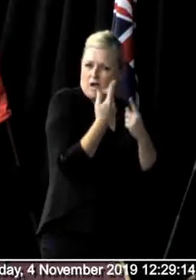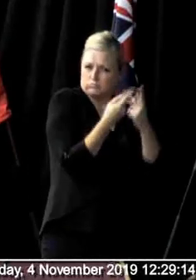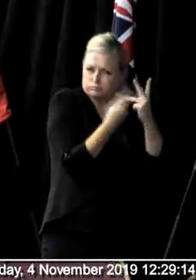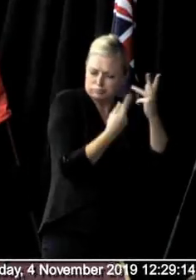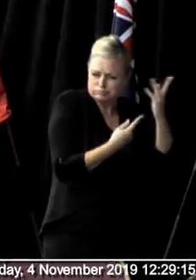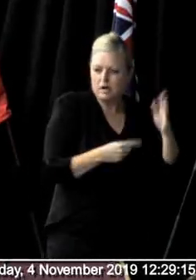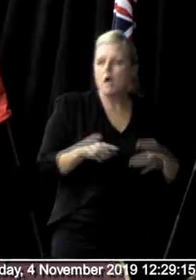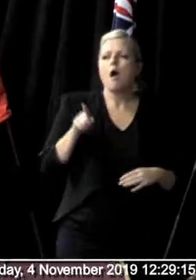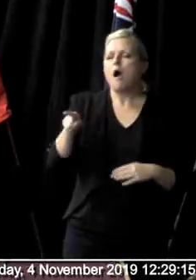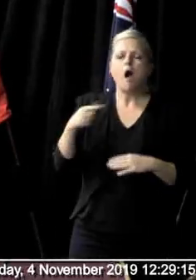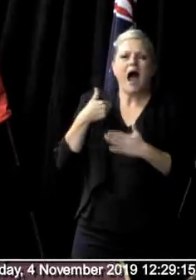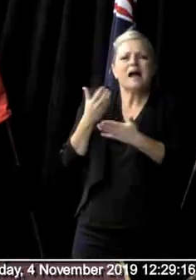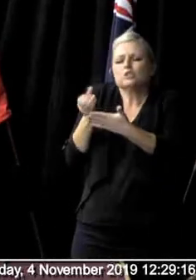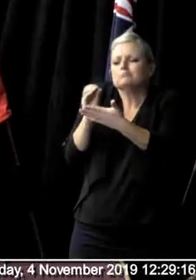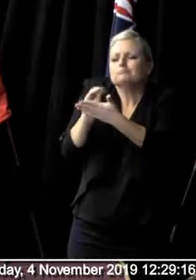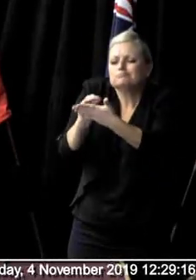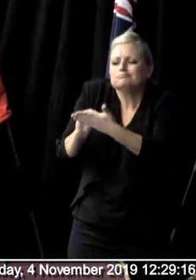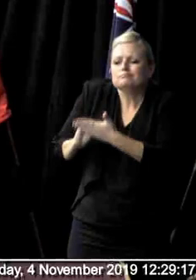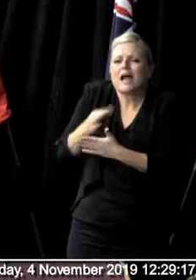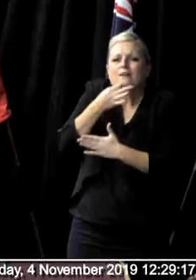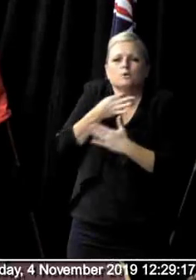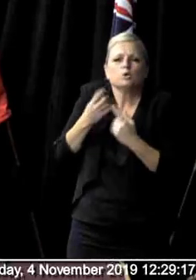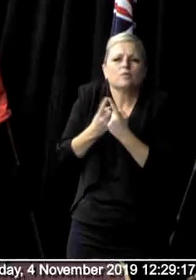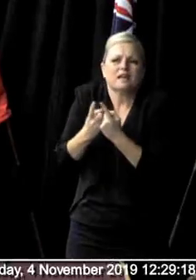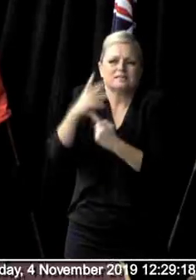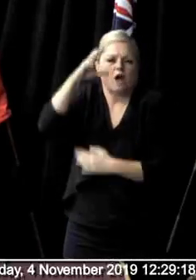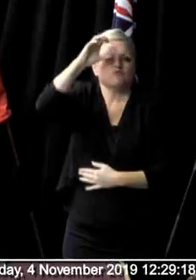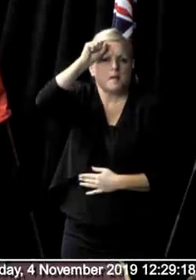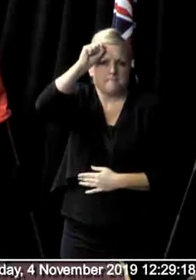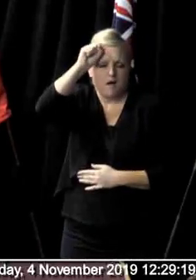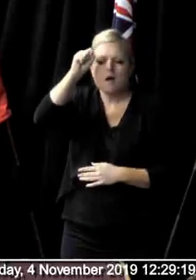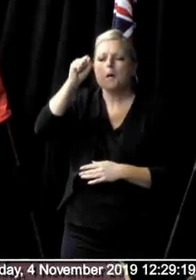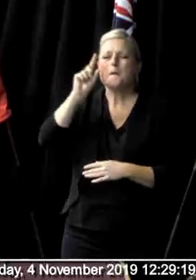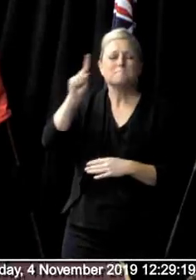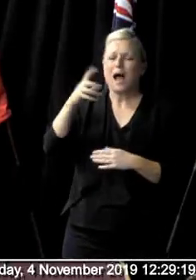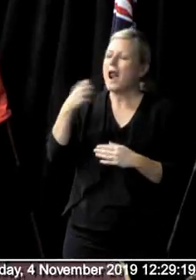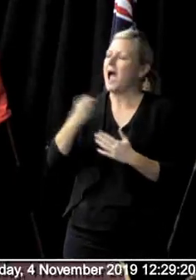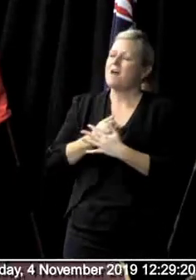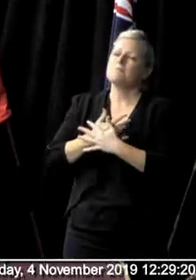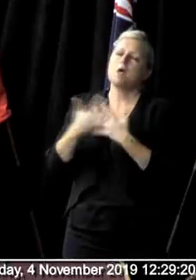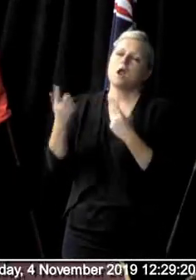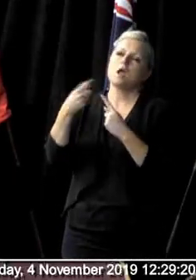There were lots of little things. I sort of, at that, was becoming quite exhausted so I had to pick my battles, and